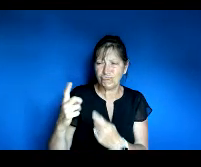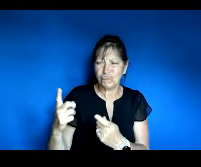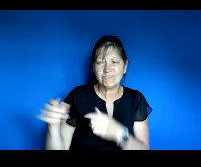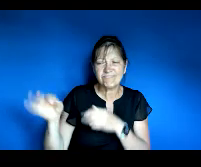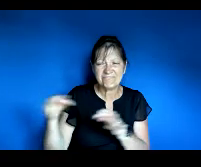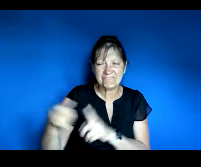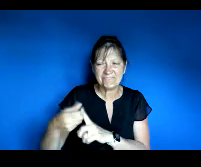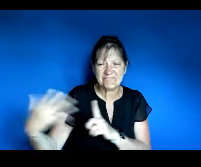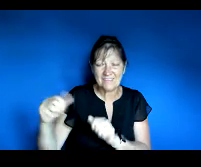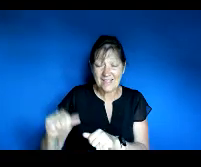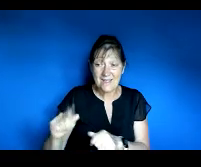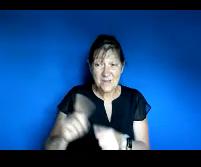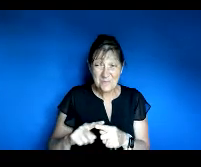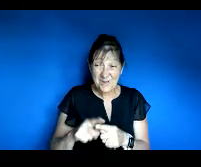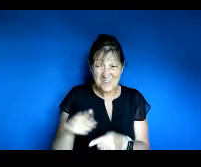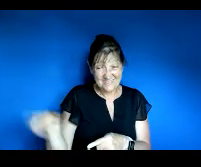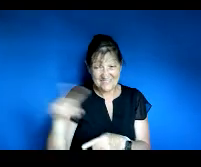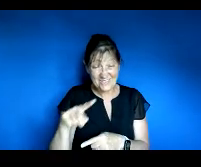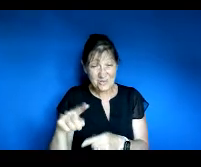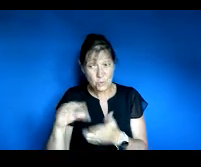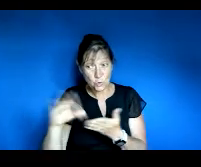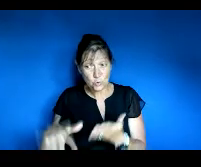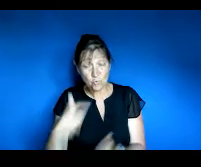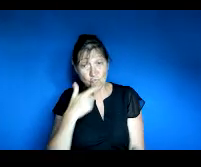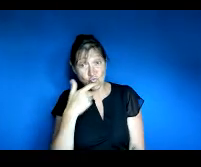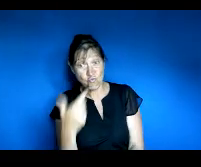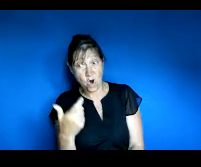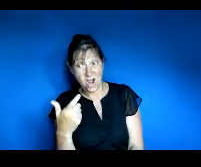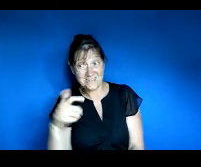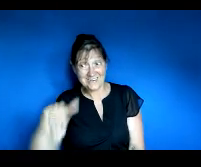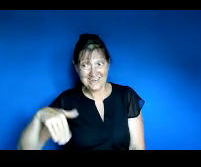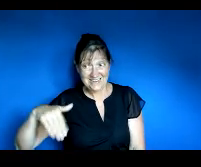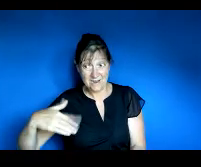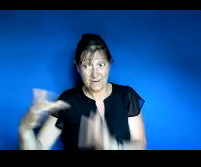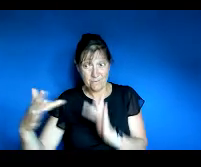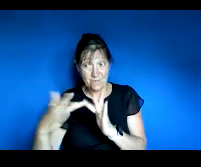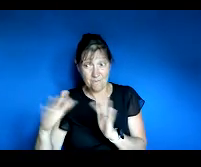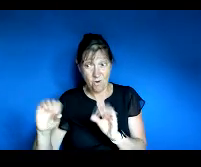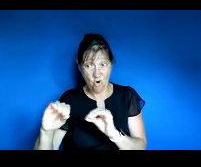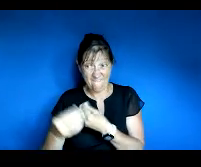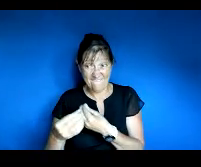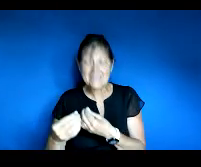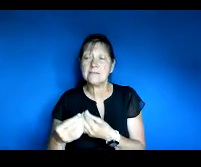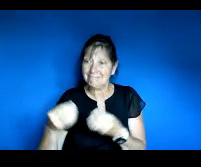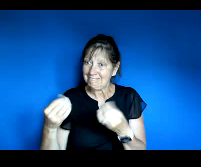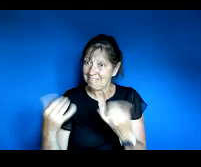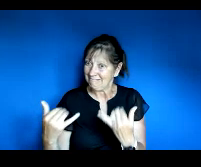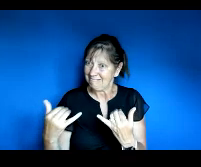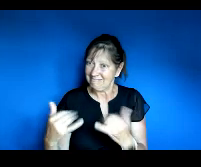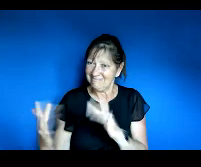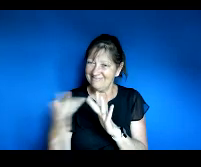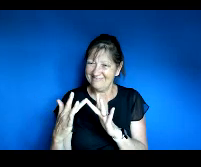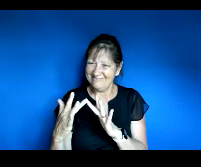if you're at attending this meeting or watching, and haven't gotten started with our office yet, encourage you to do so. But if there's something that's going on